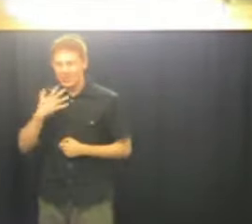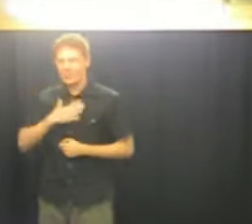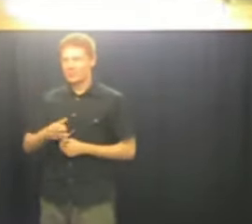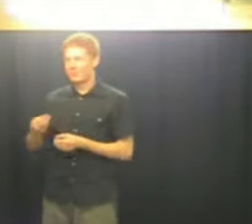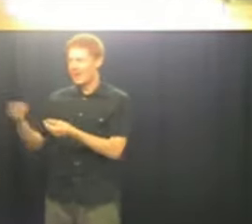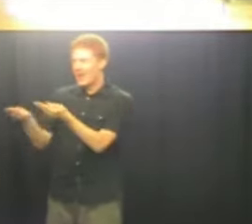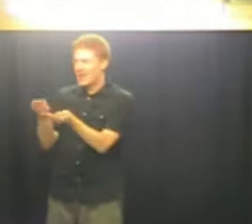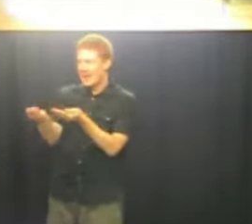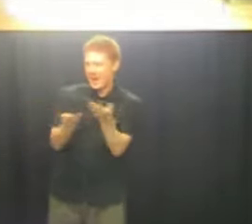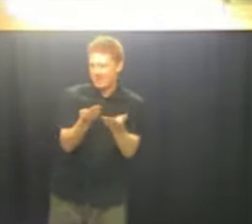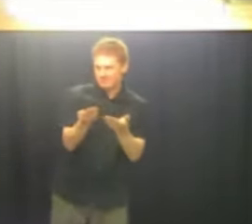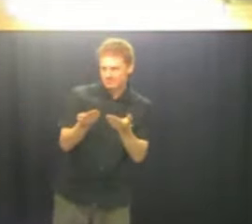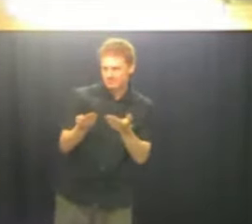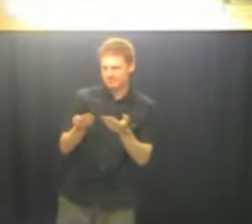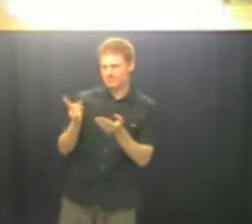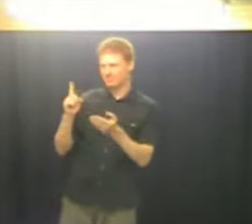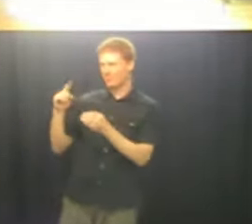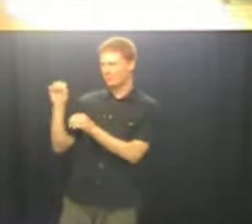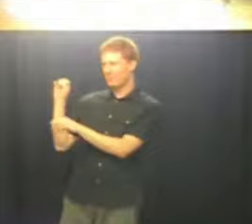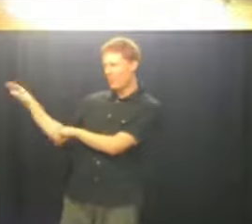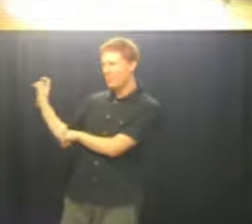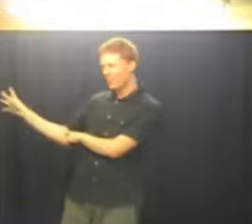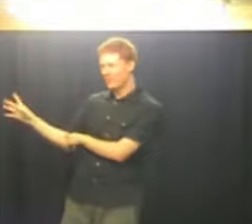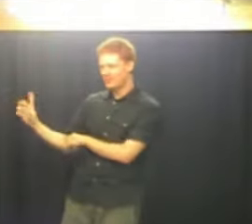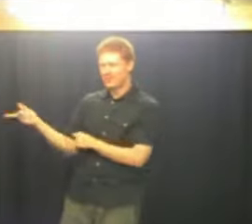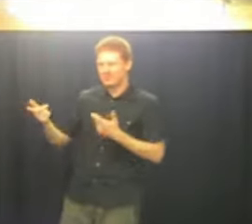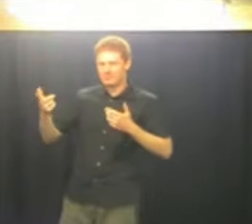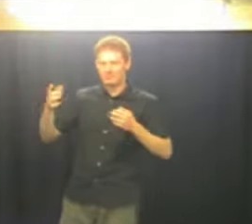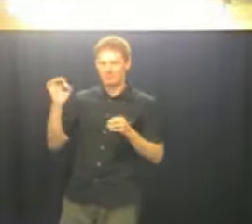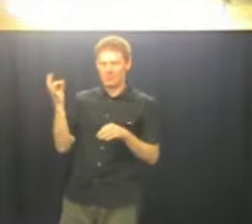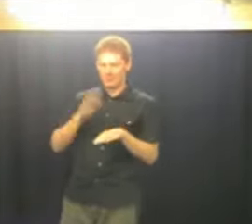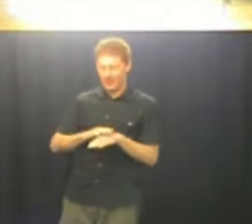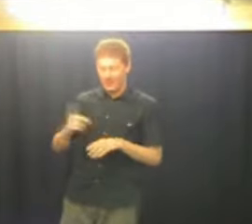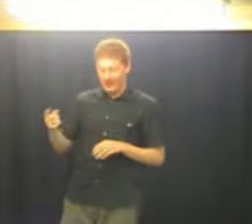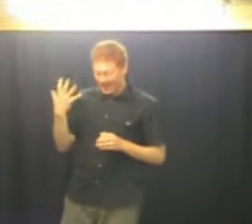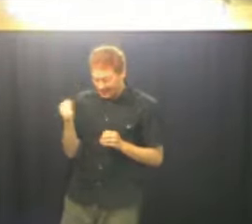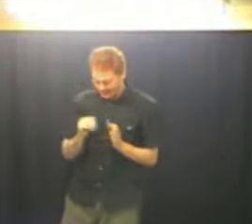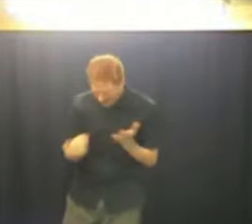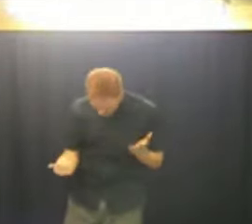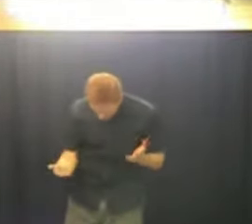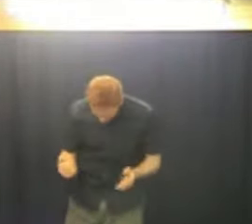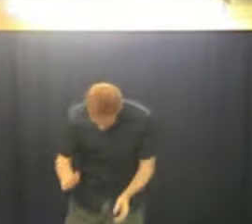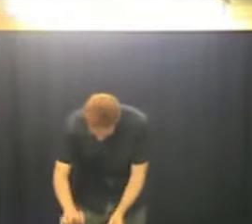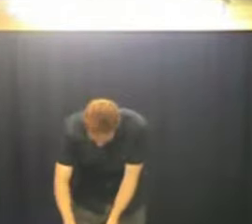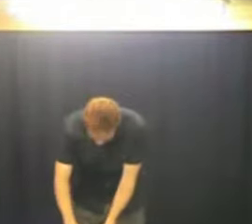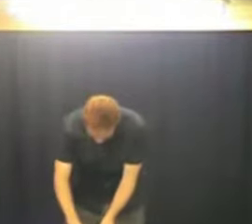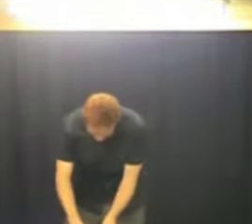I wanted to give handouts of the powerpoint screens but I was disappointed as I didn't have them in time But I have them now